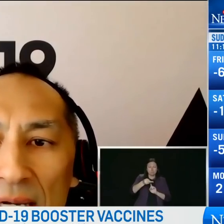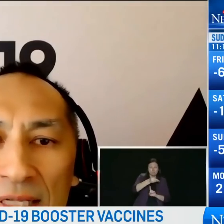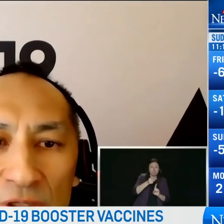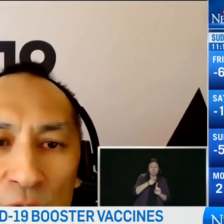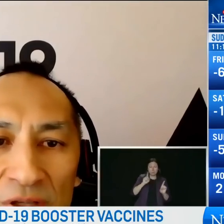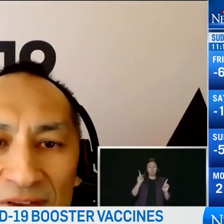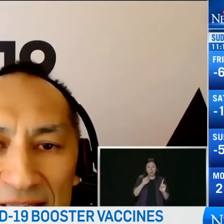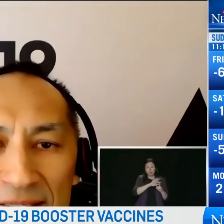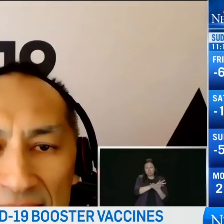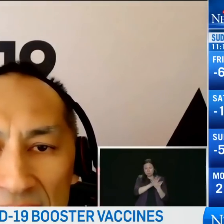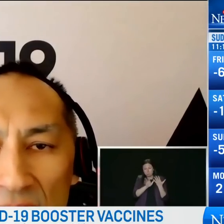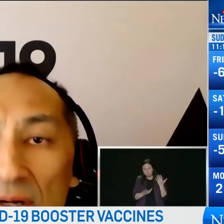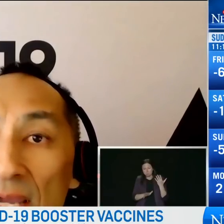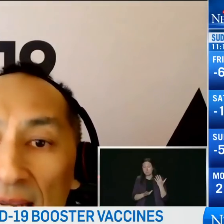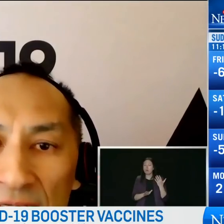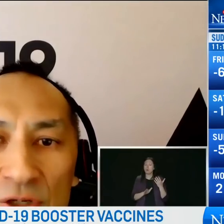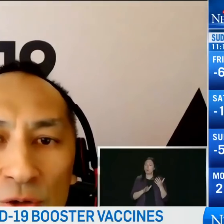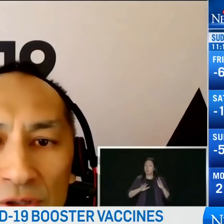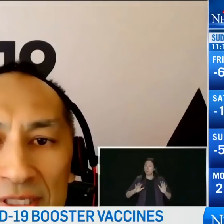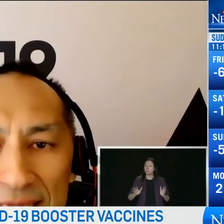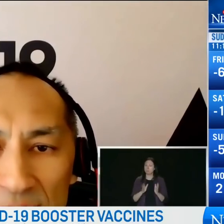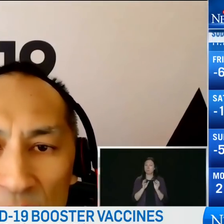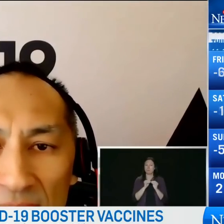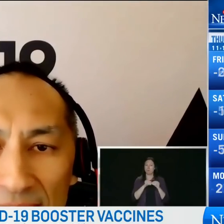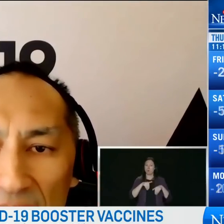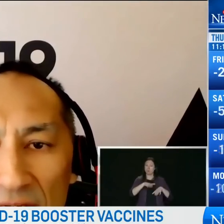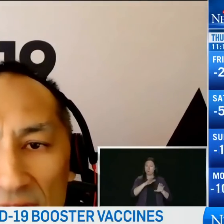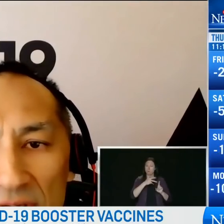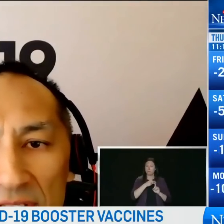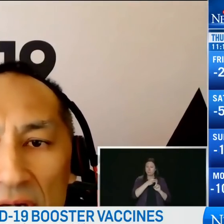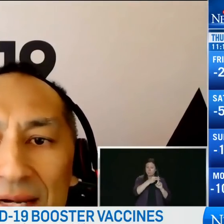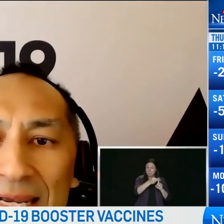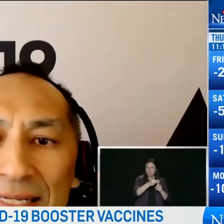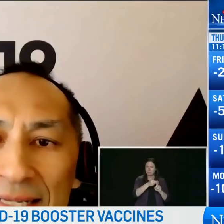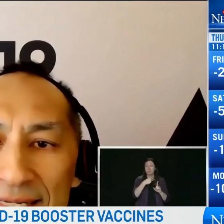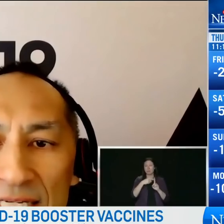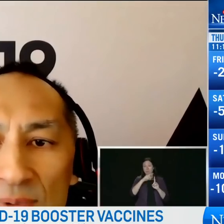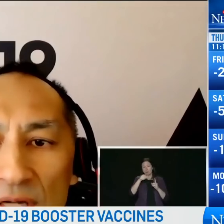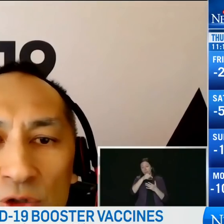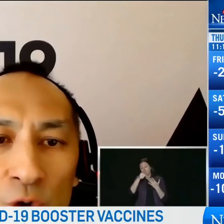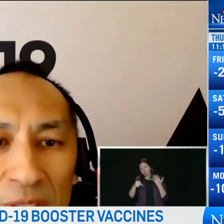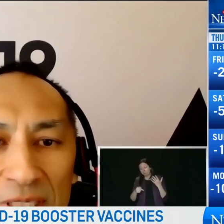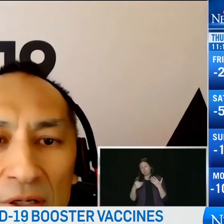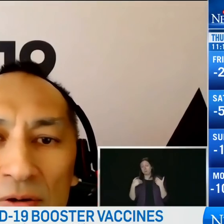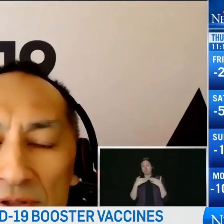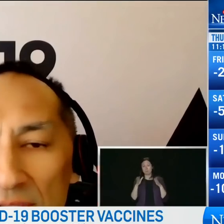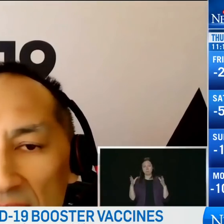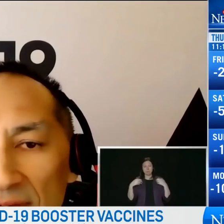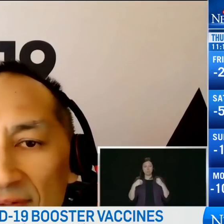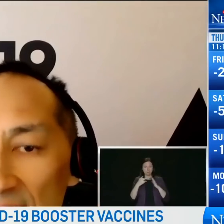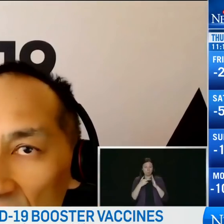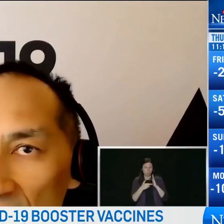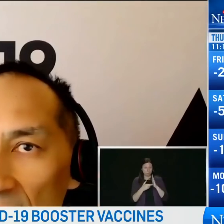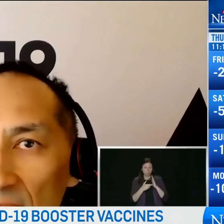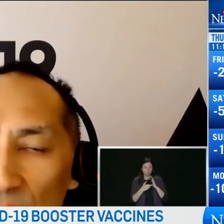IN ADDITION TO STRENGTHENING DIAGNOSTICS, THERAPEUTICS,